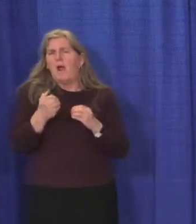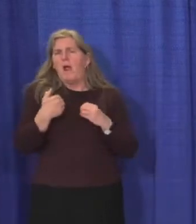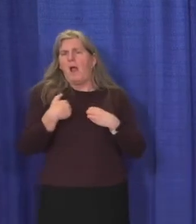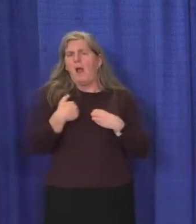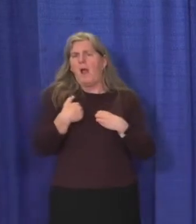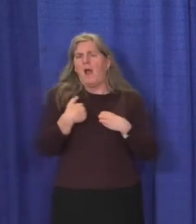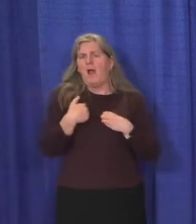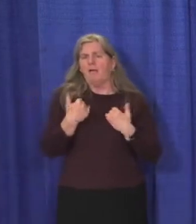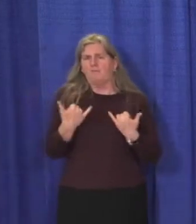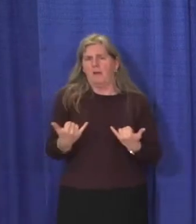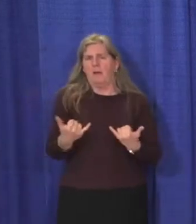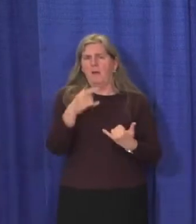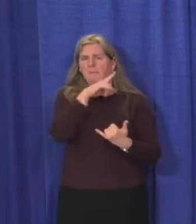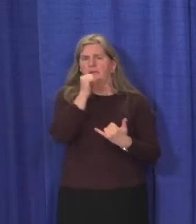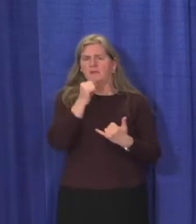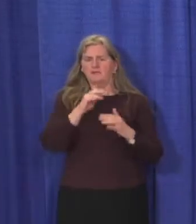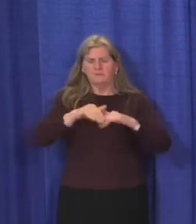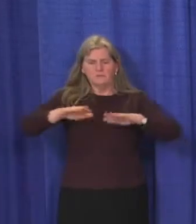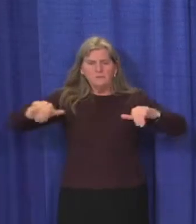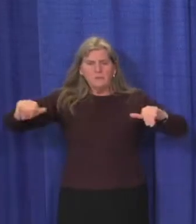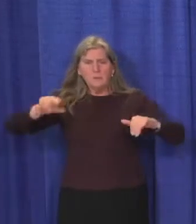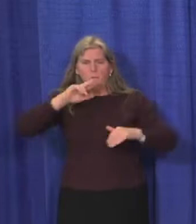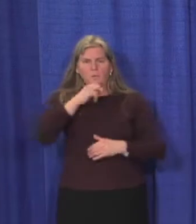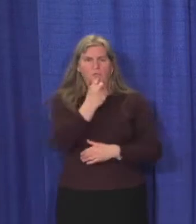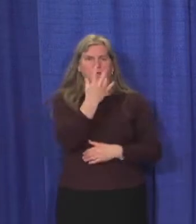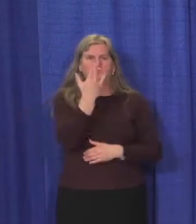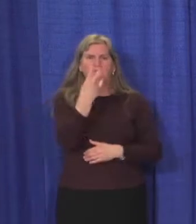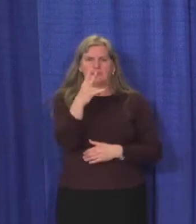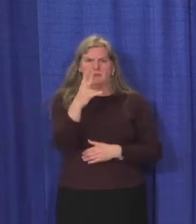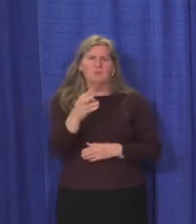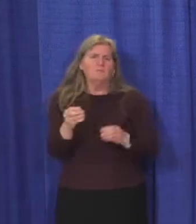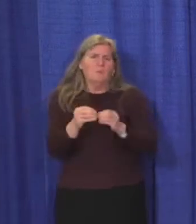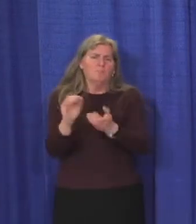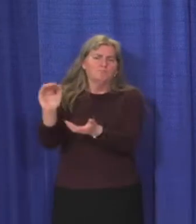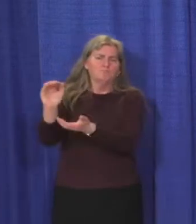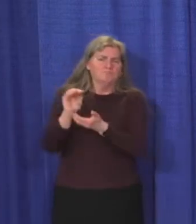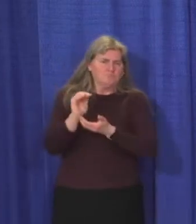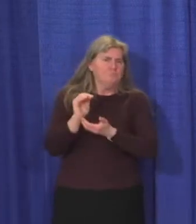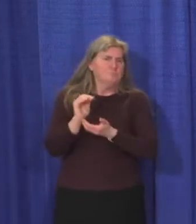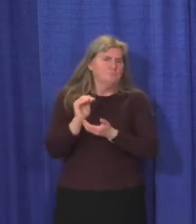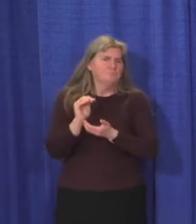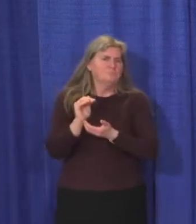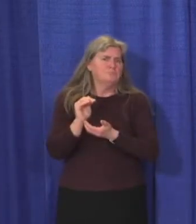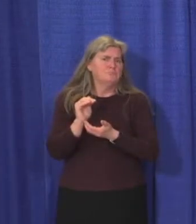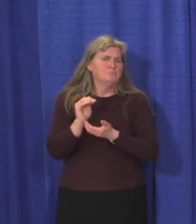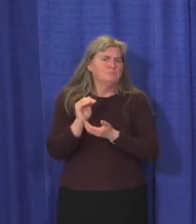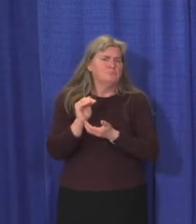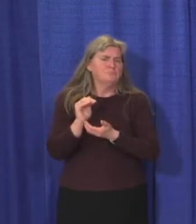our children, Danish 12 to 17